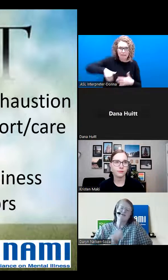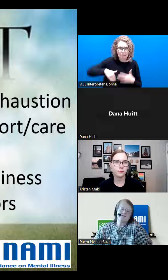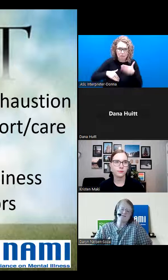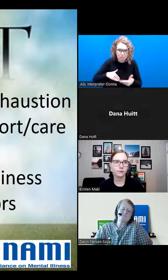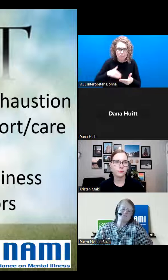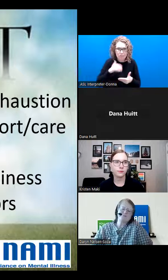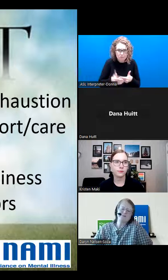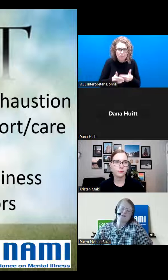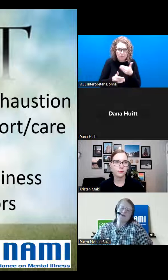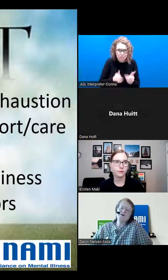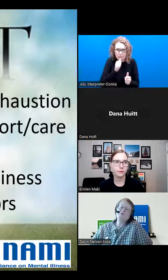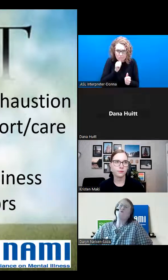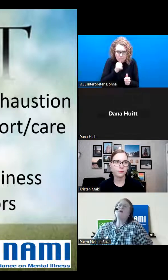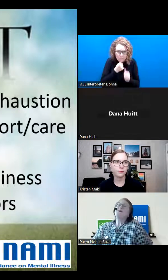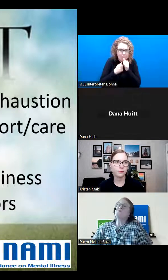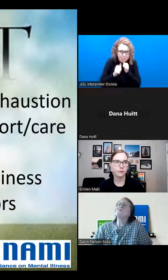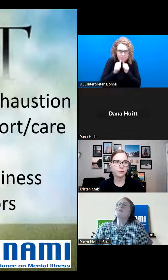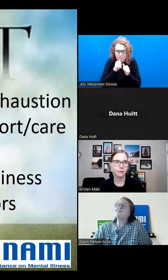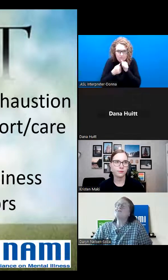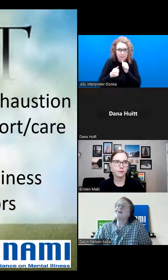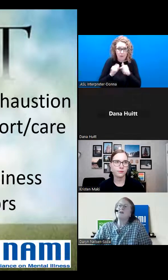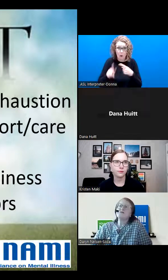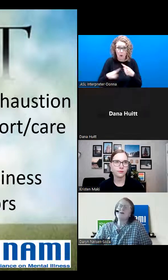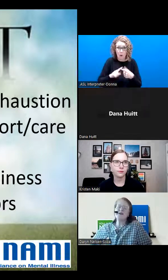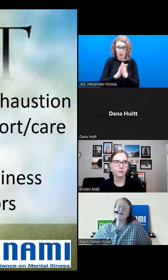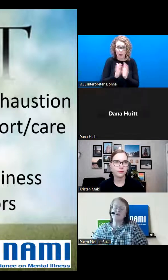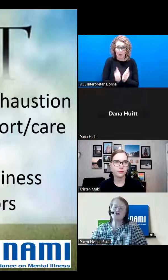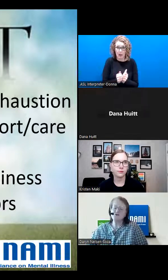of services that --